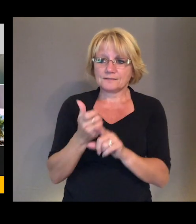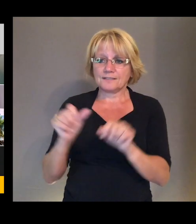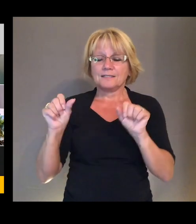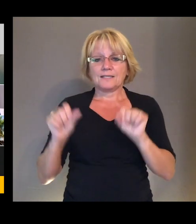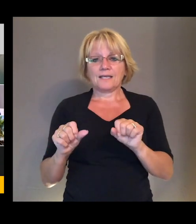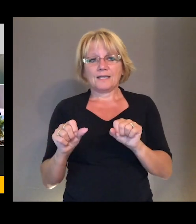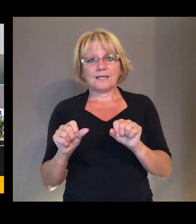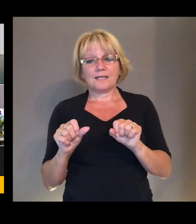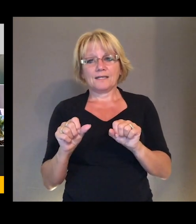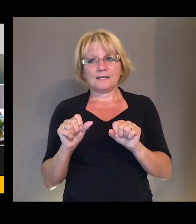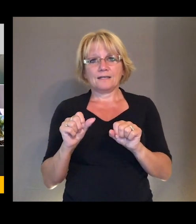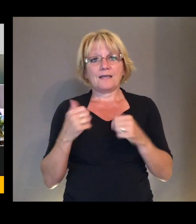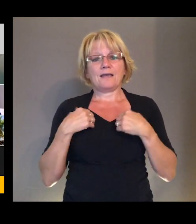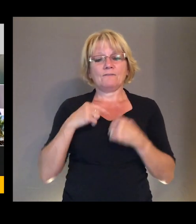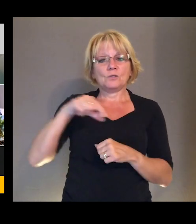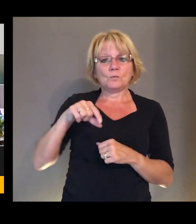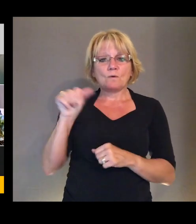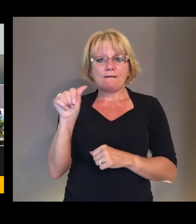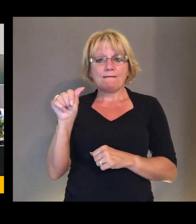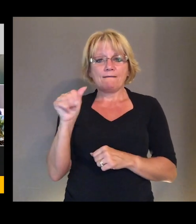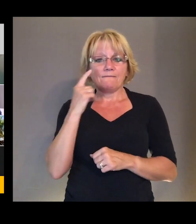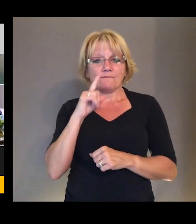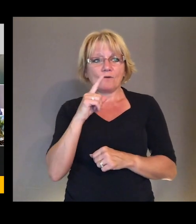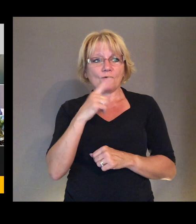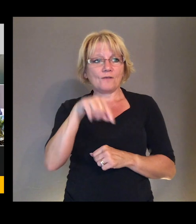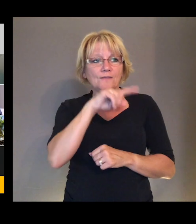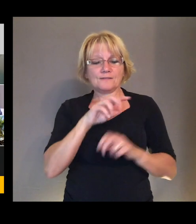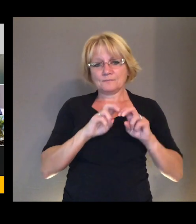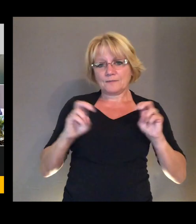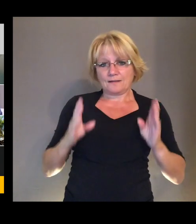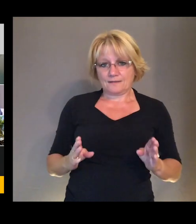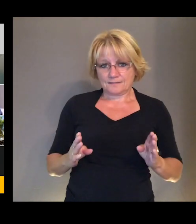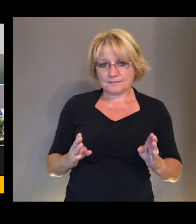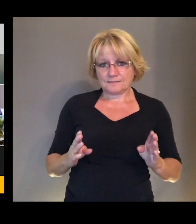and our audience will be able to give a quest, a Q&A for panelists.